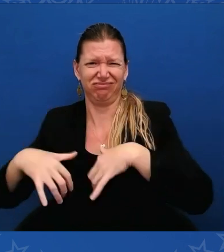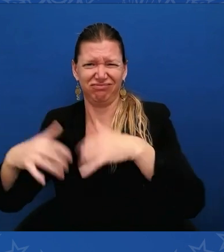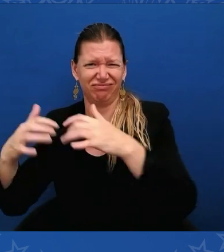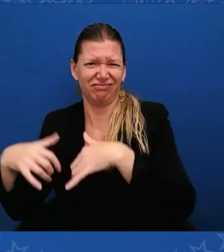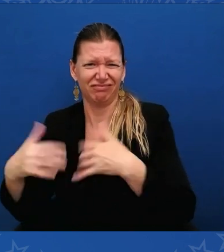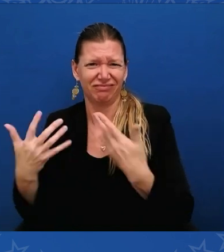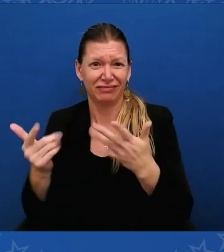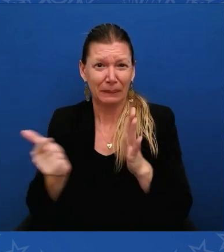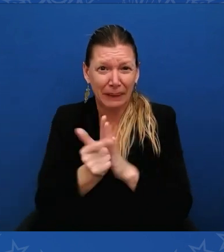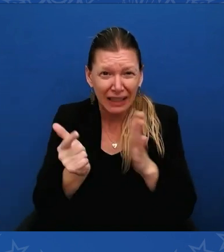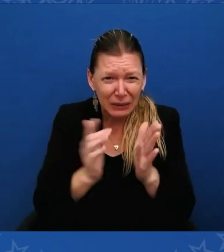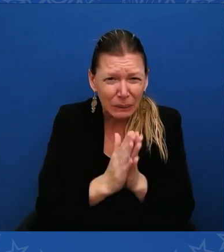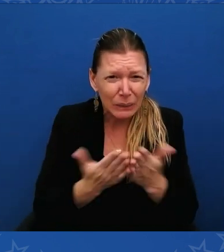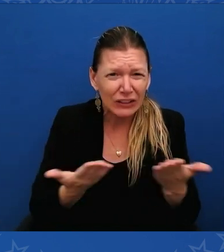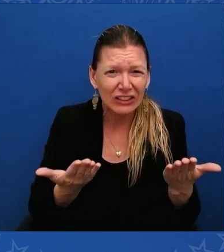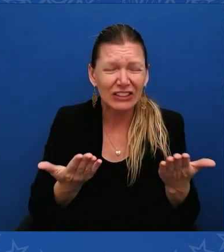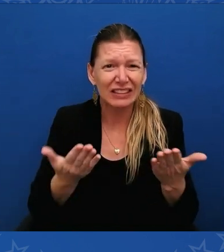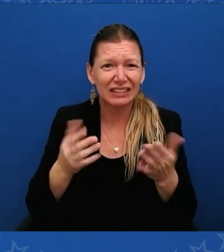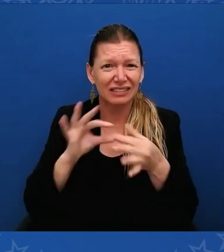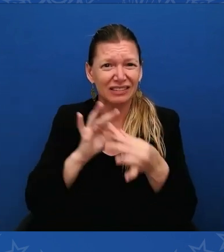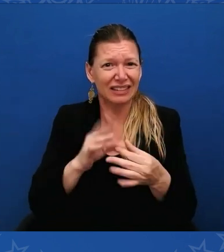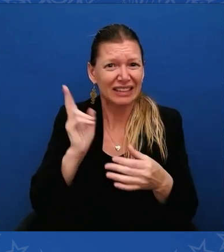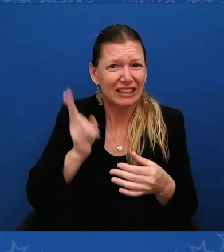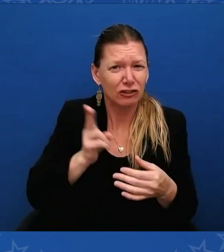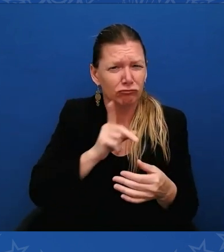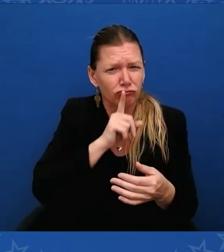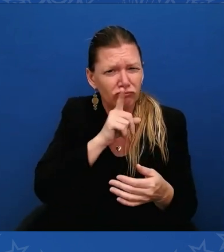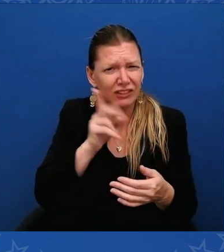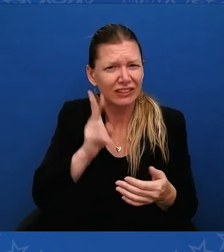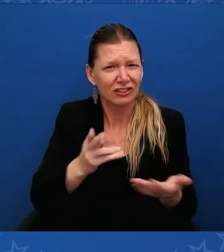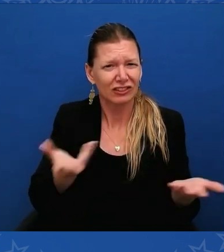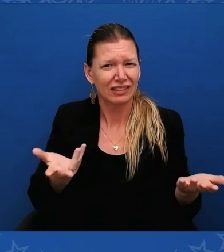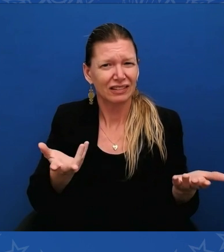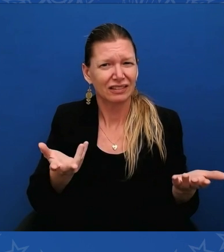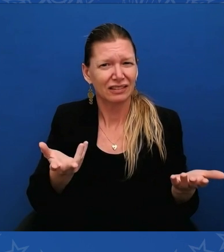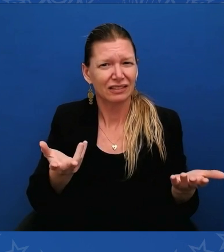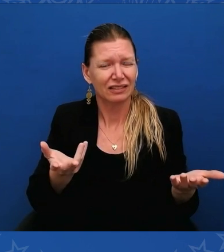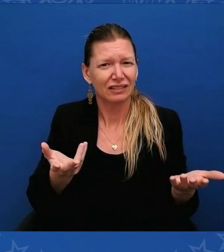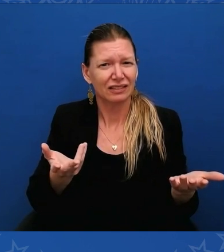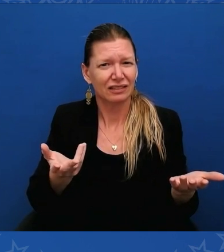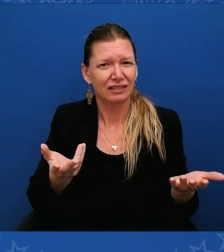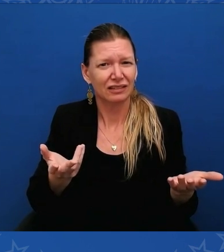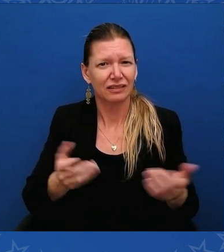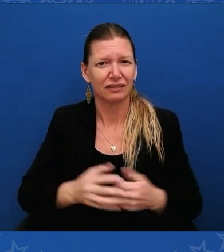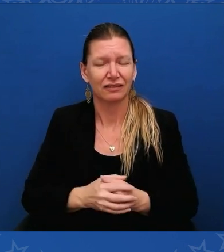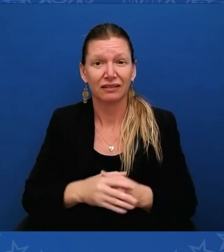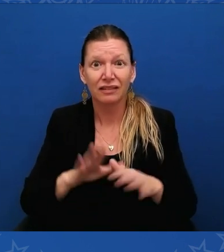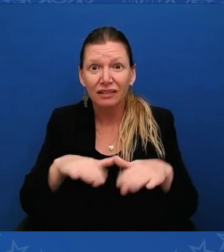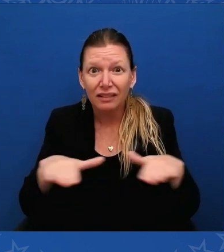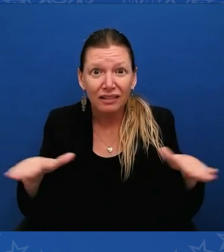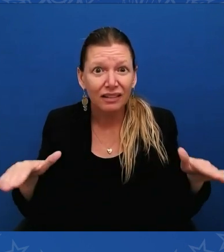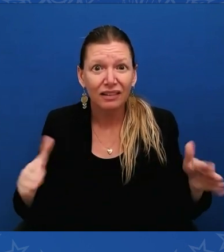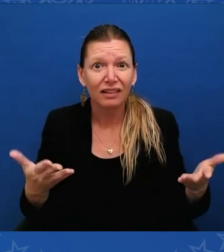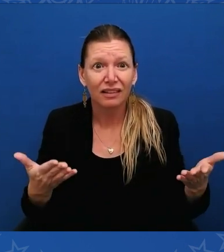Folks, diversity is the strength of this nation. It really is.